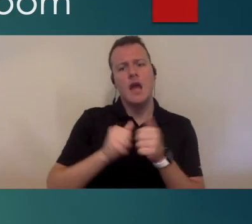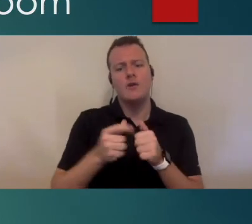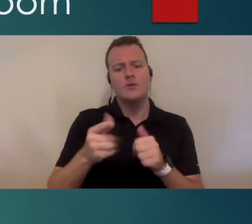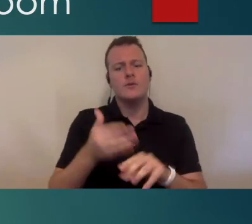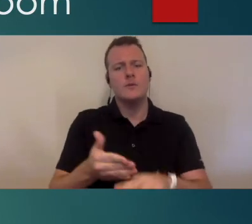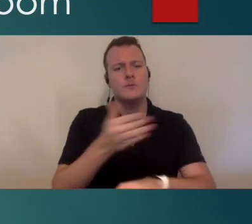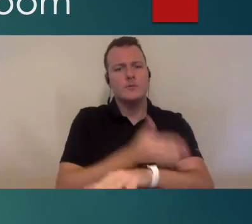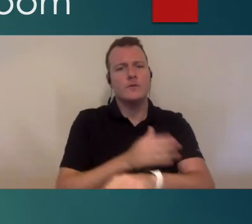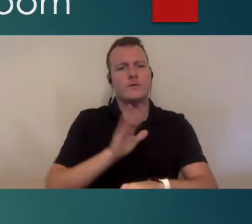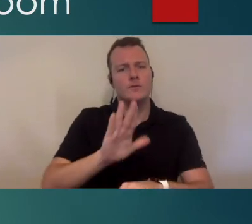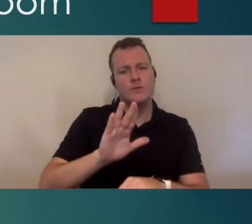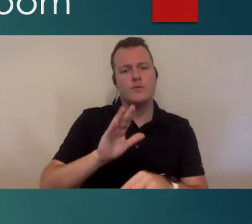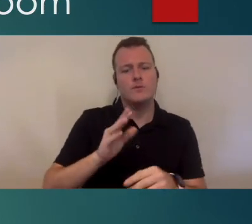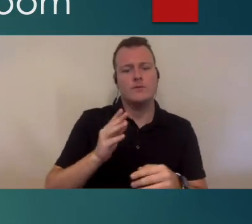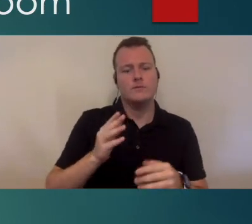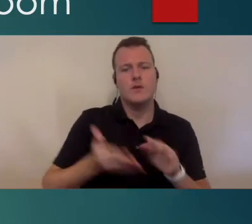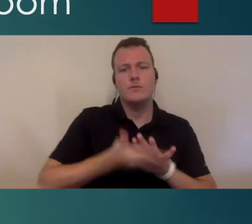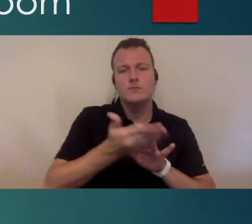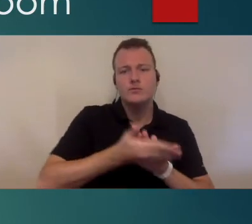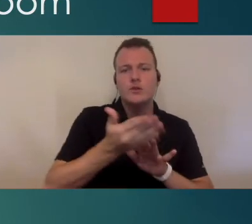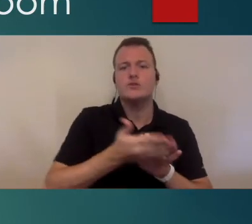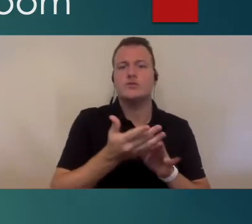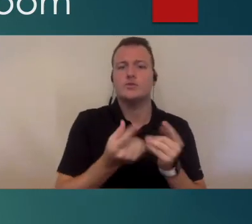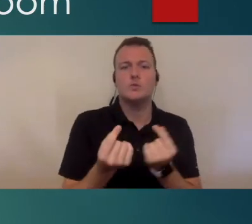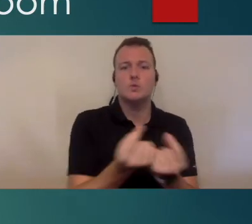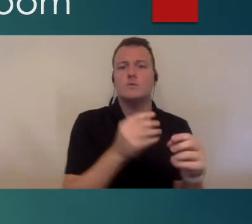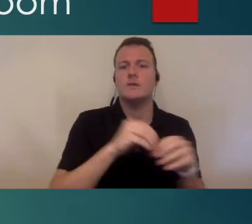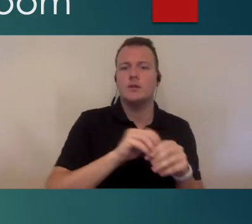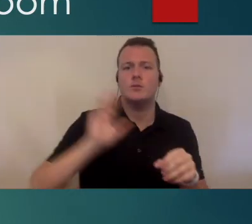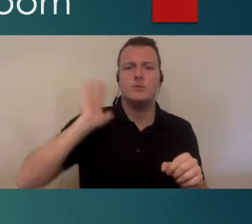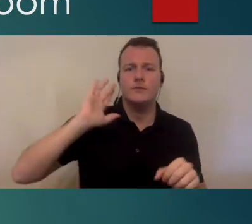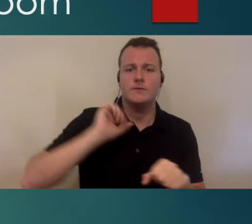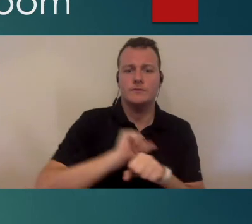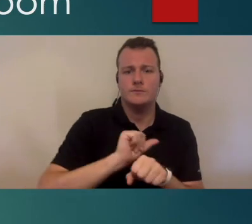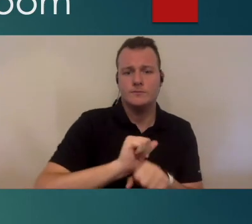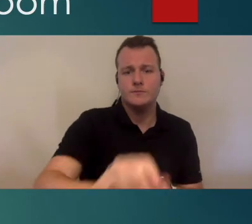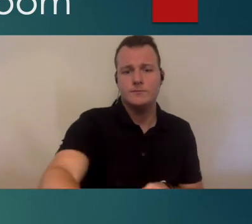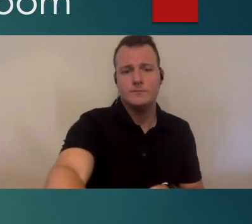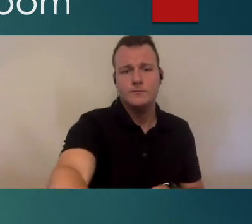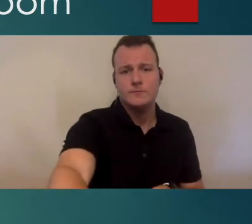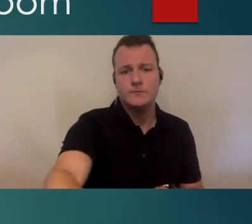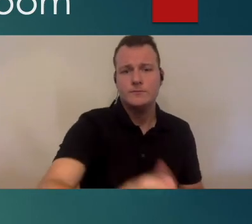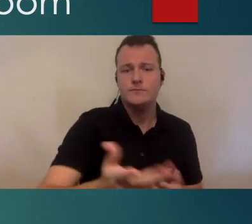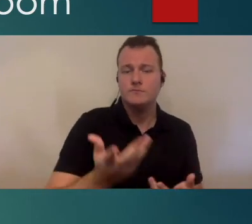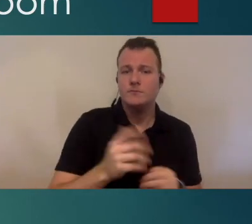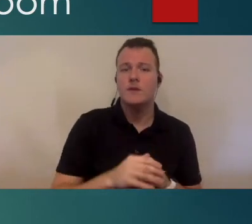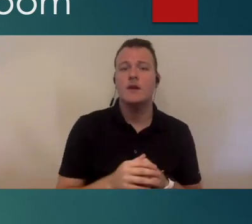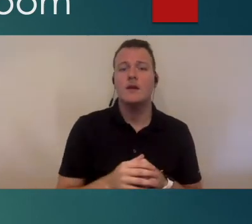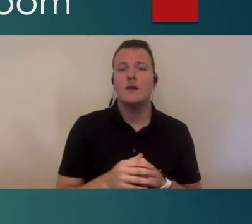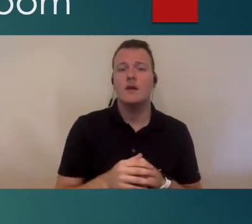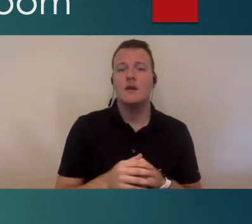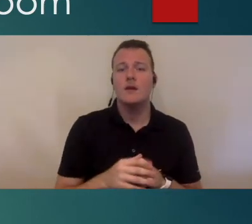operations at your previous employment. When it comes to benefits- that they are